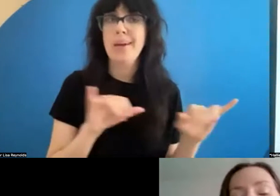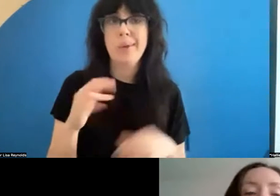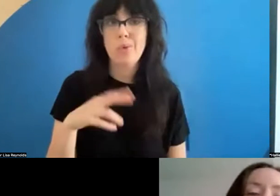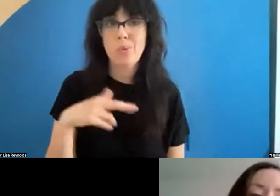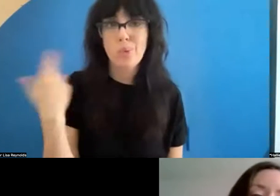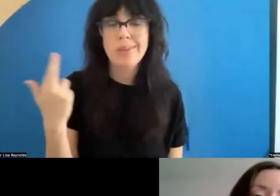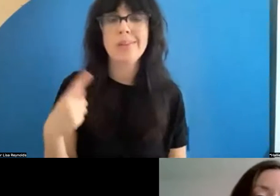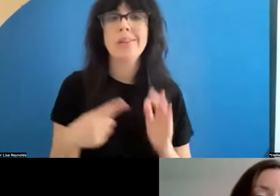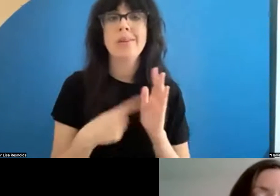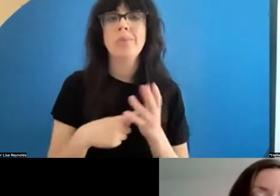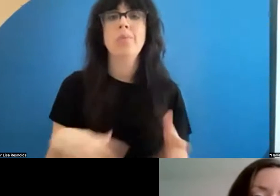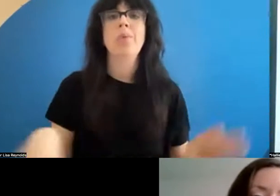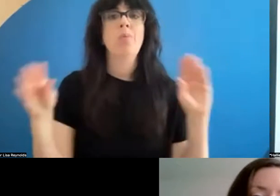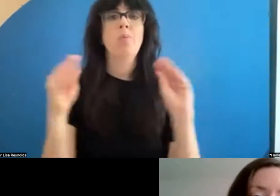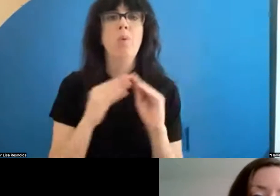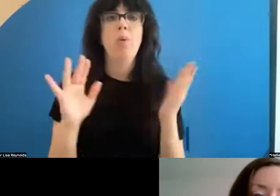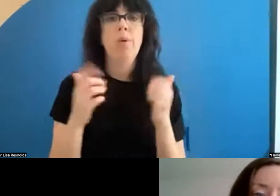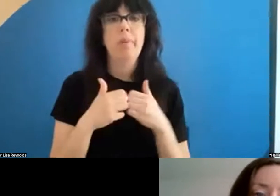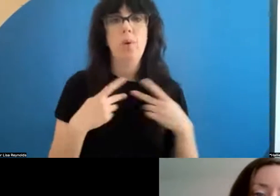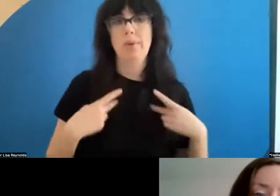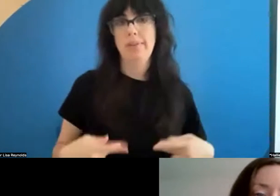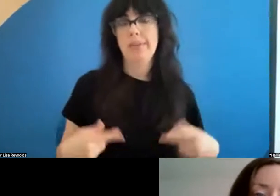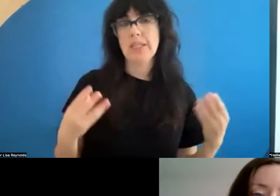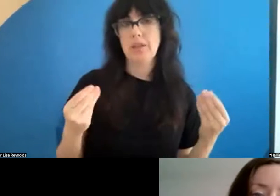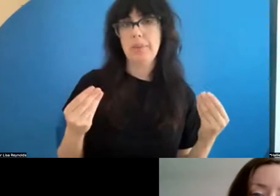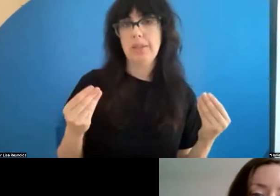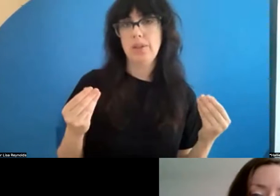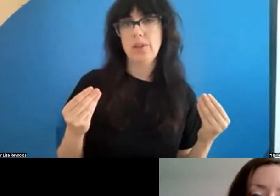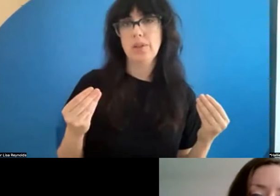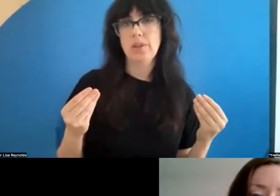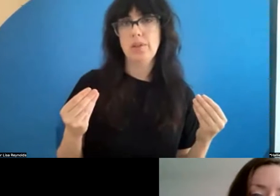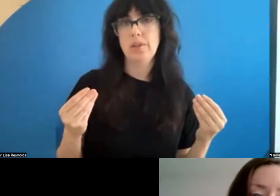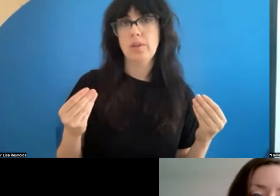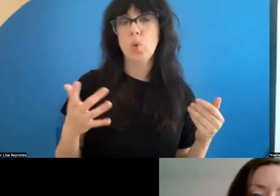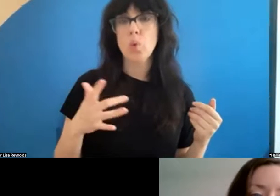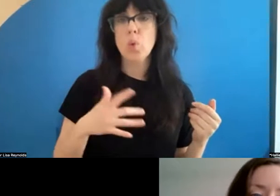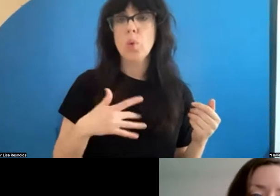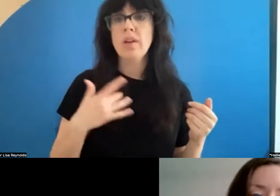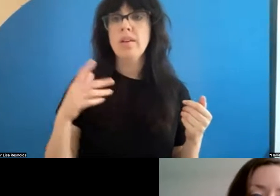as at risk and sometimes more so than physical materials . Sometimes we feel digital stuff